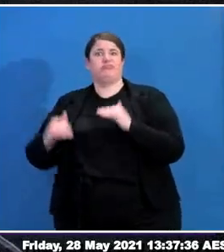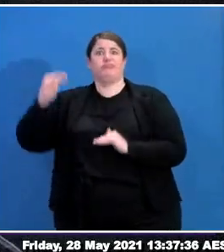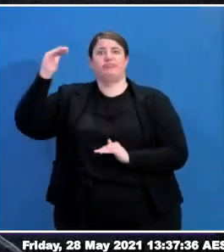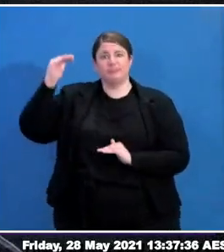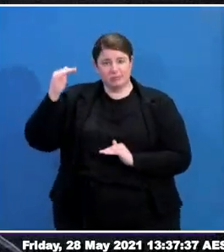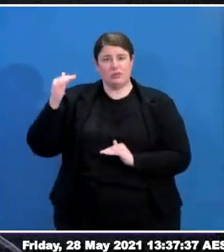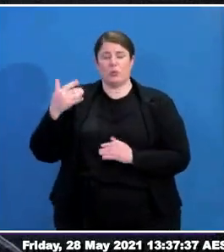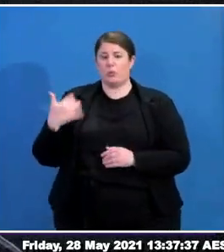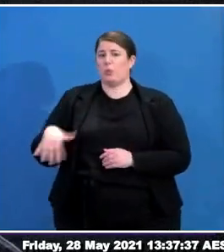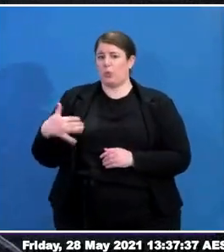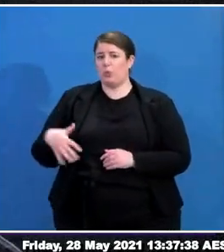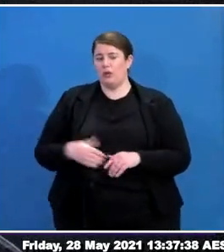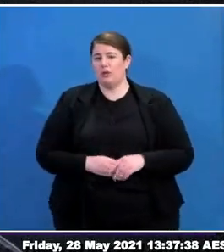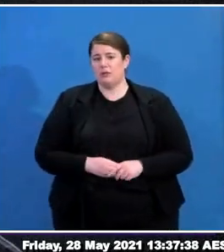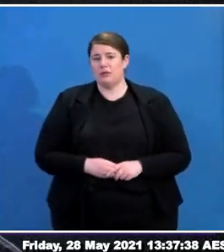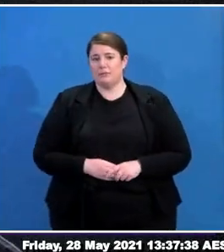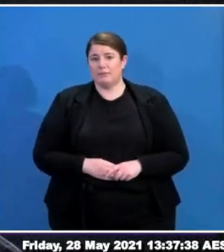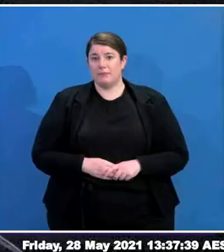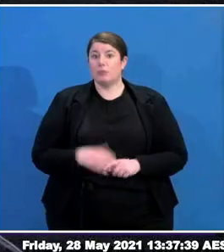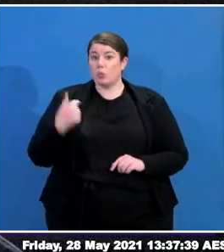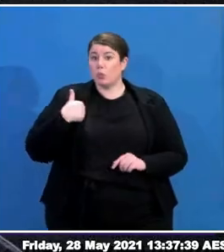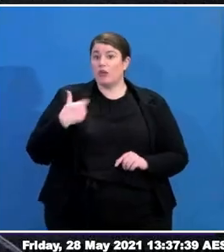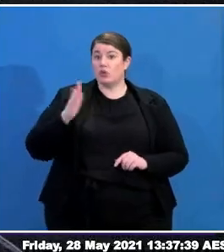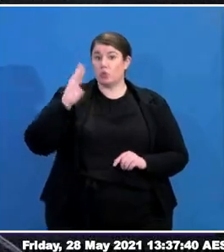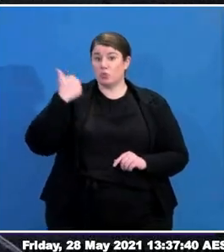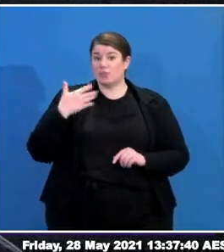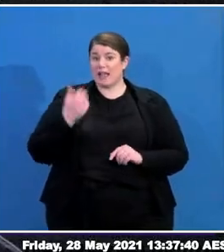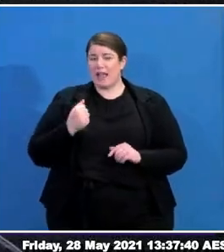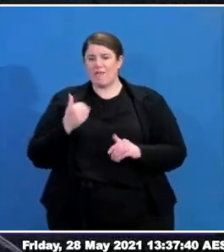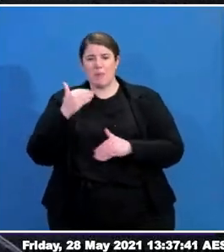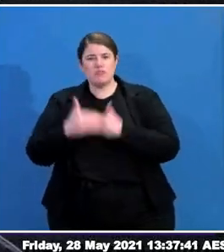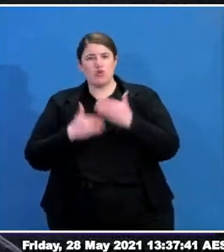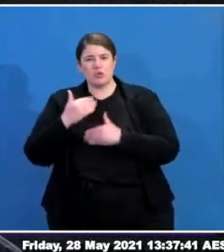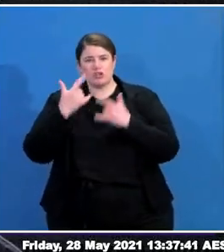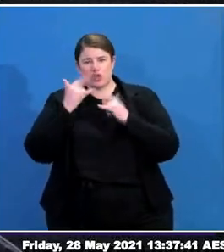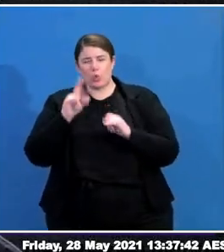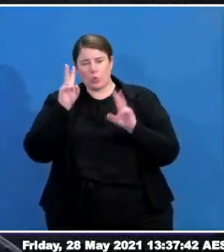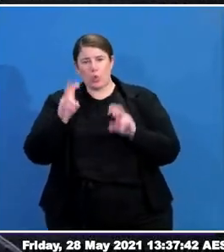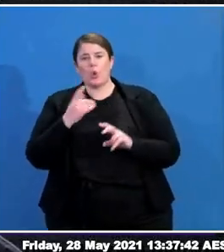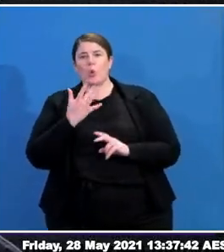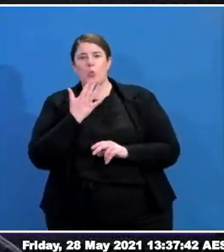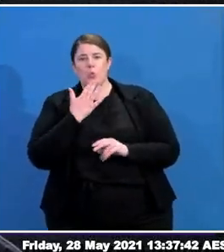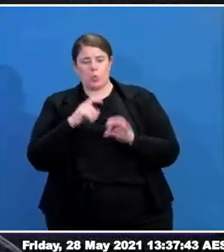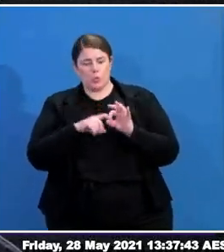been of significant increase. We used to run a process, Chair, called quoting, where the providers